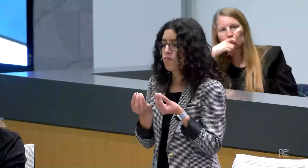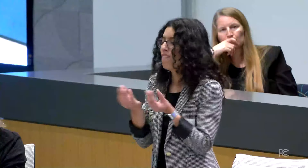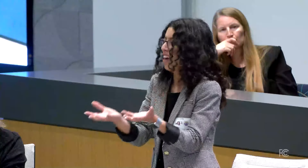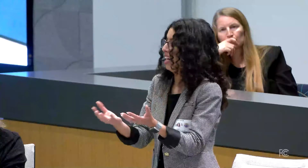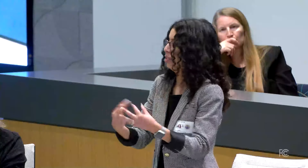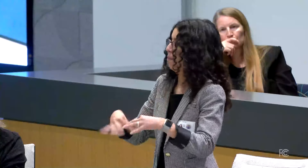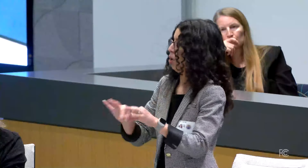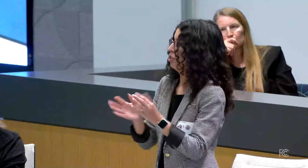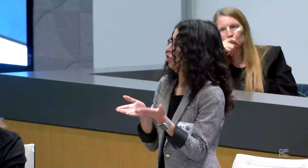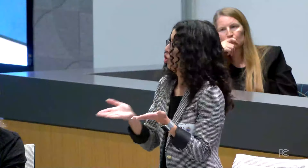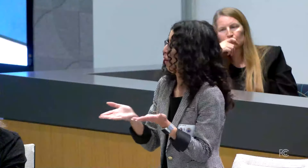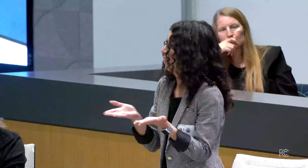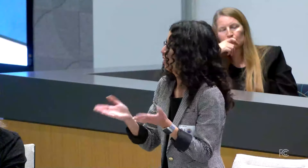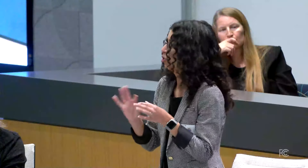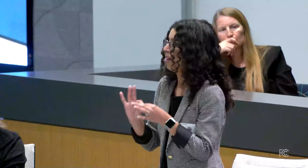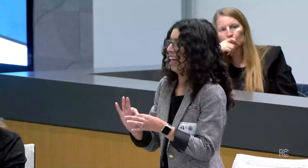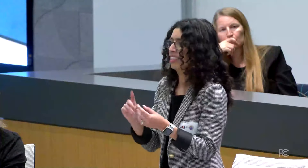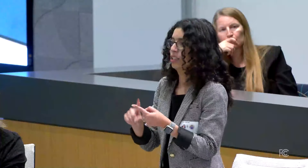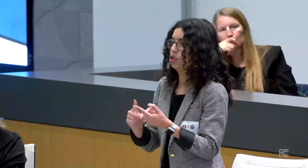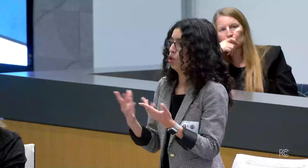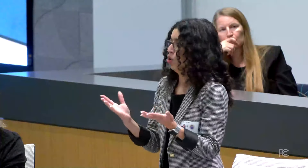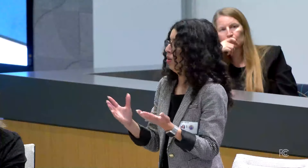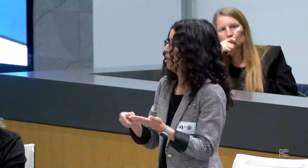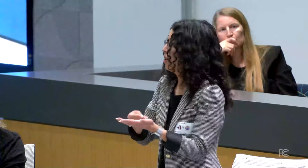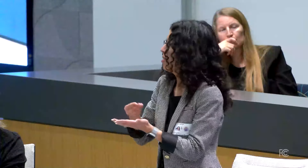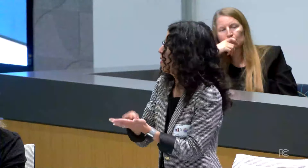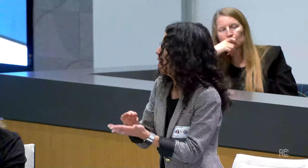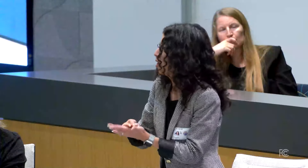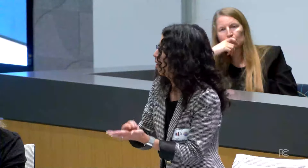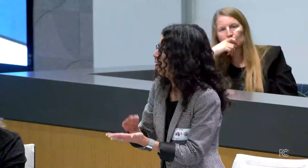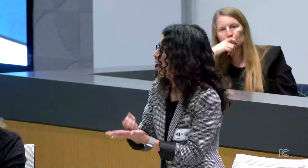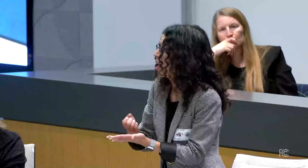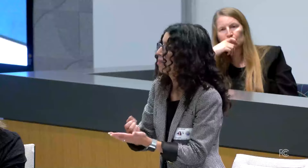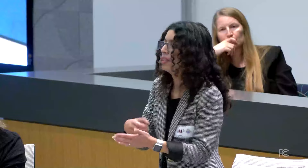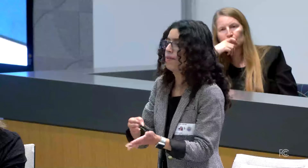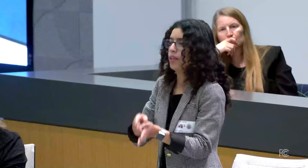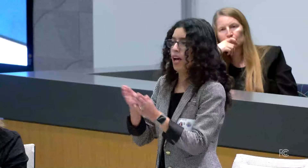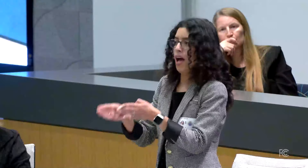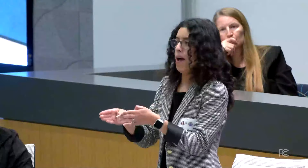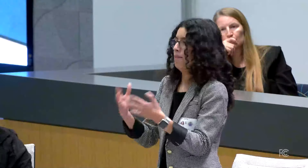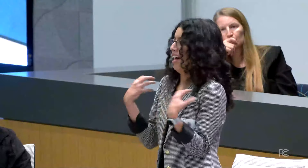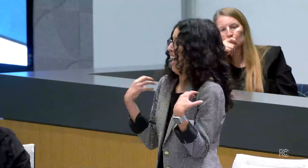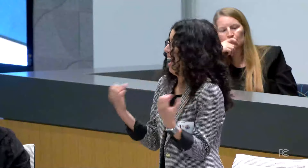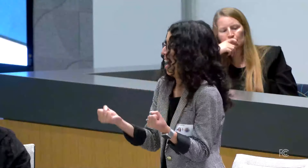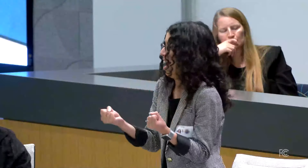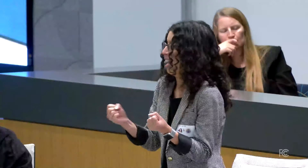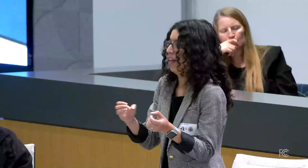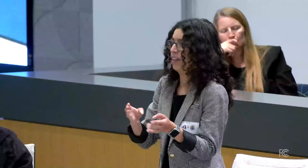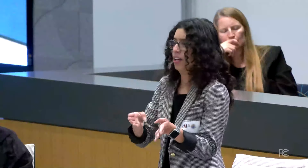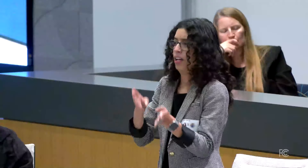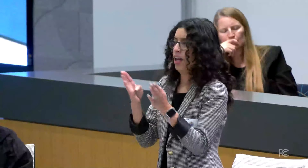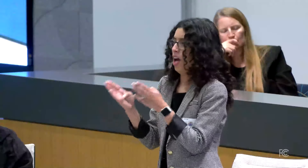WOULD SO CHOOSE TO USE IT. FOR FEDERAL AGENCIES TO SAY, WE PROVIDE TTYS AND THAT IS